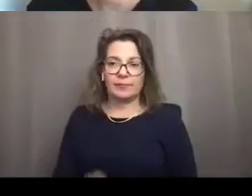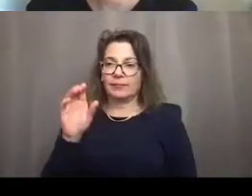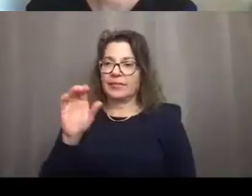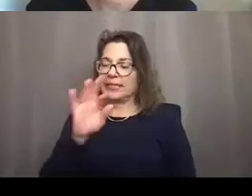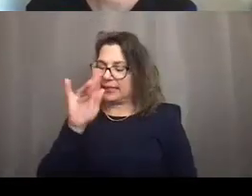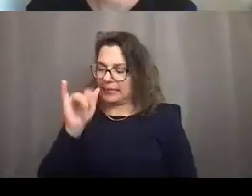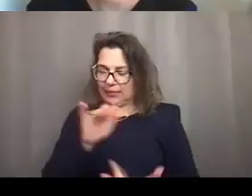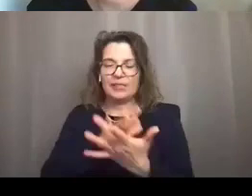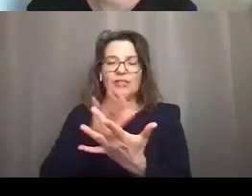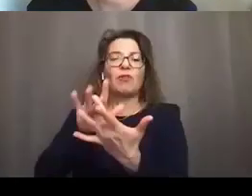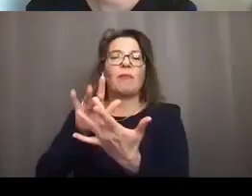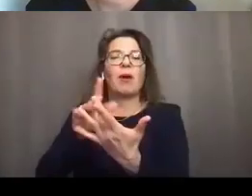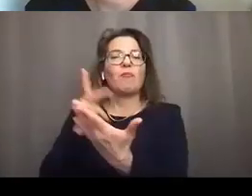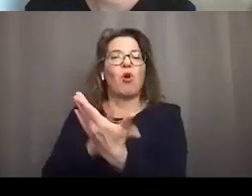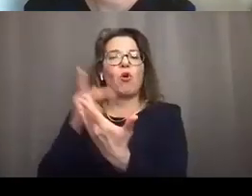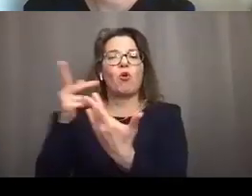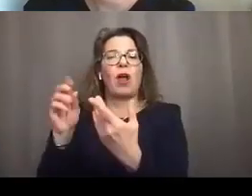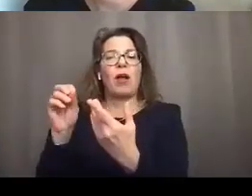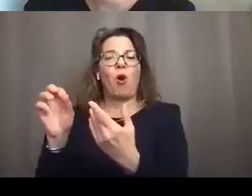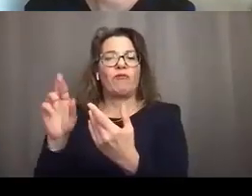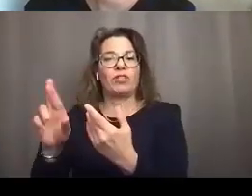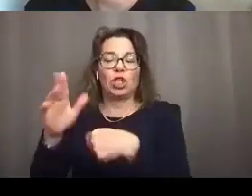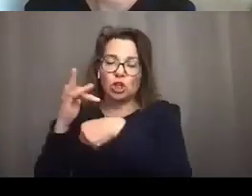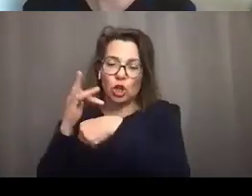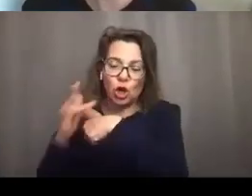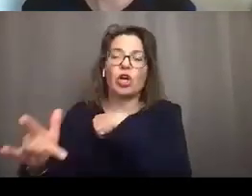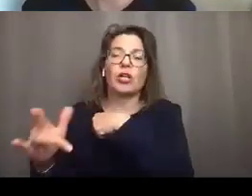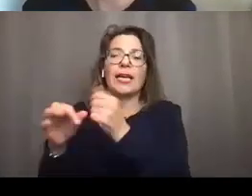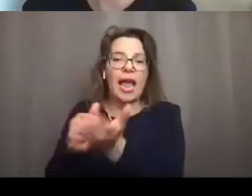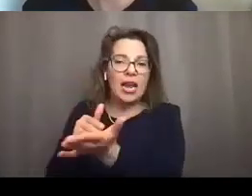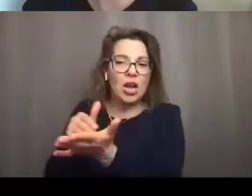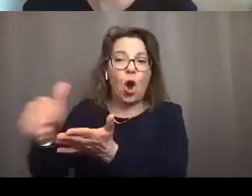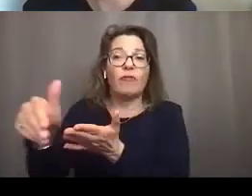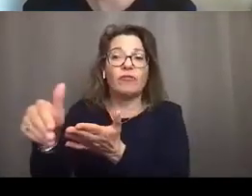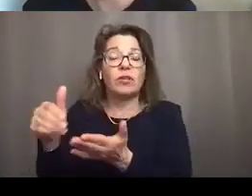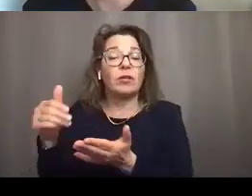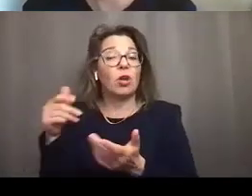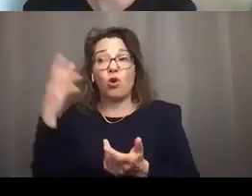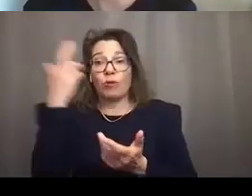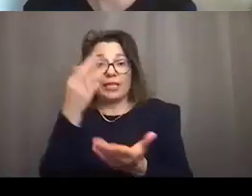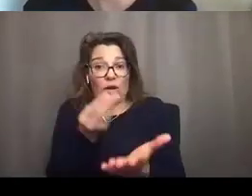out to program officers early and often. Just because there's research funded on your area